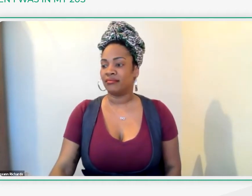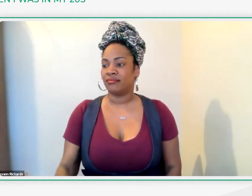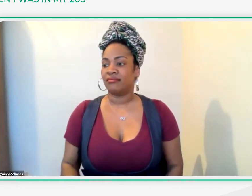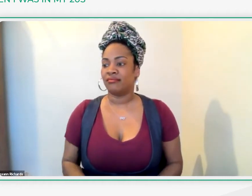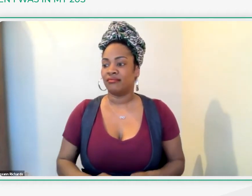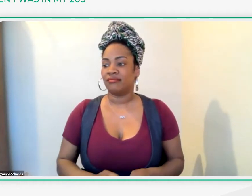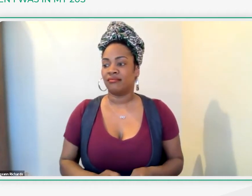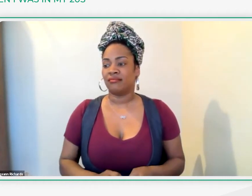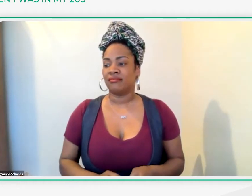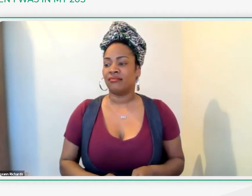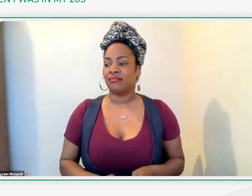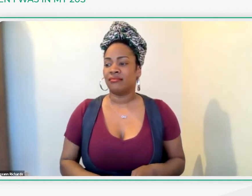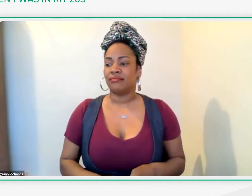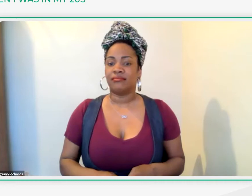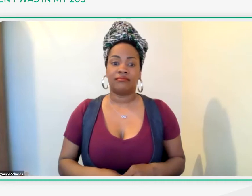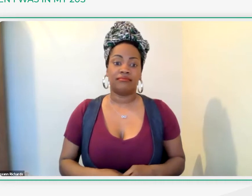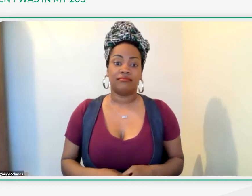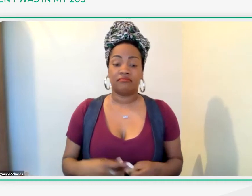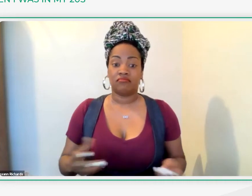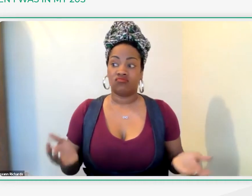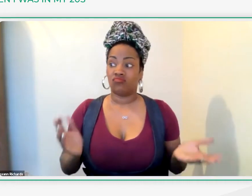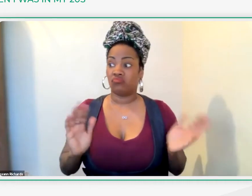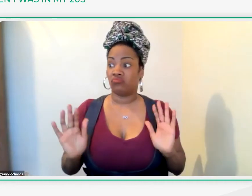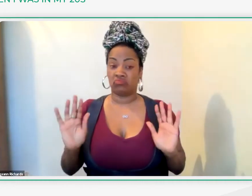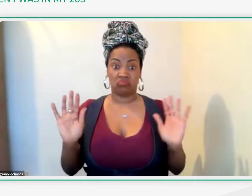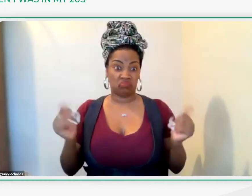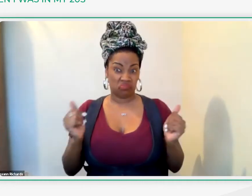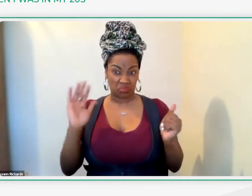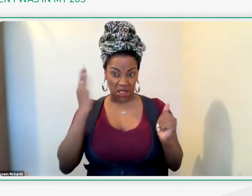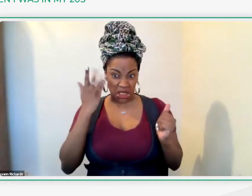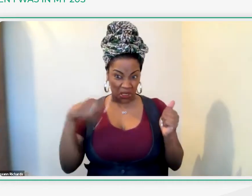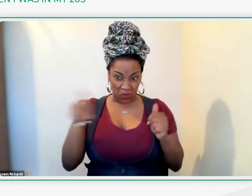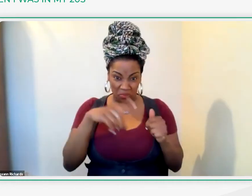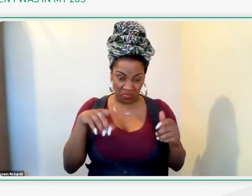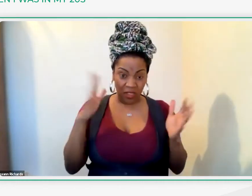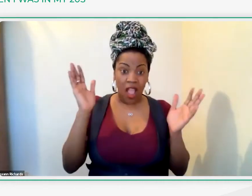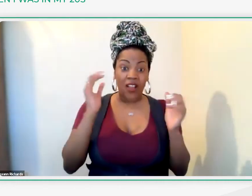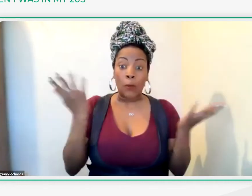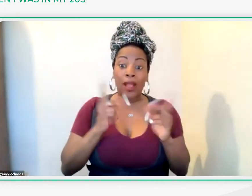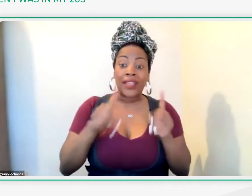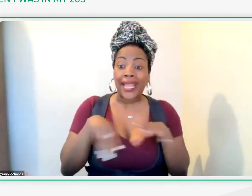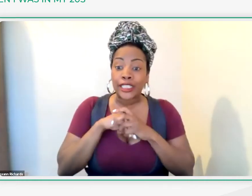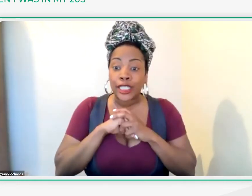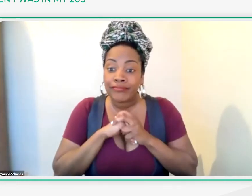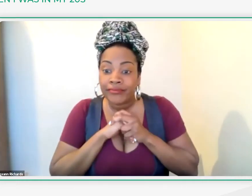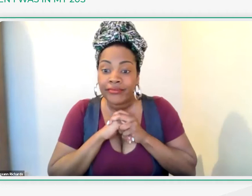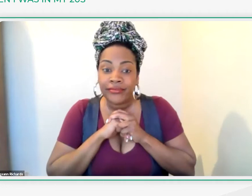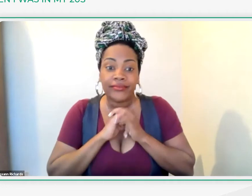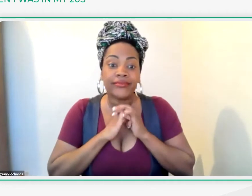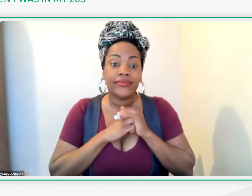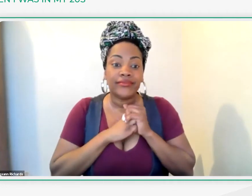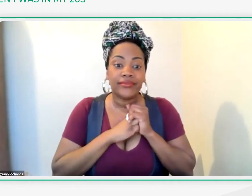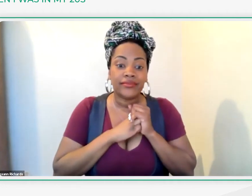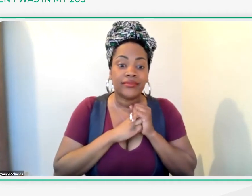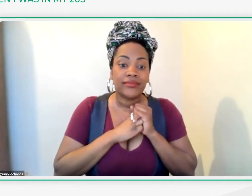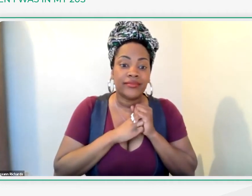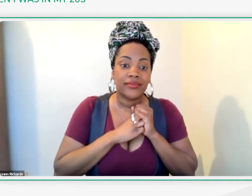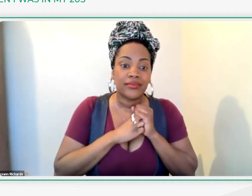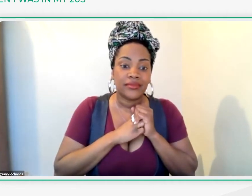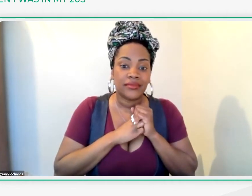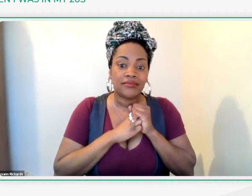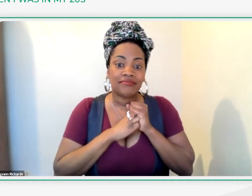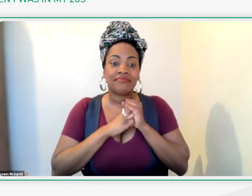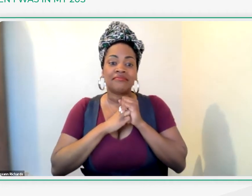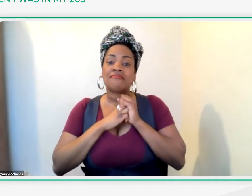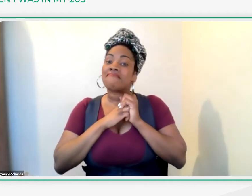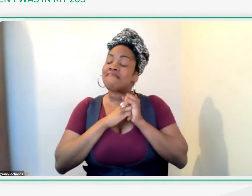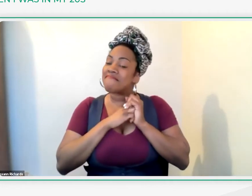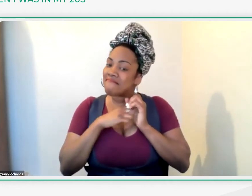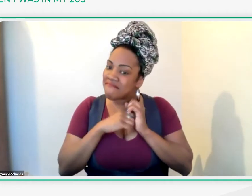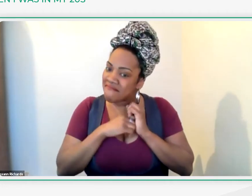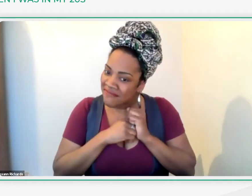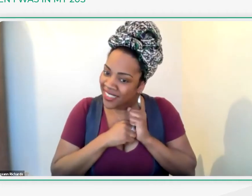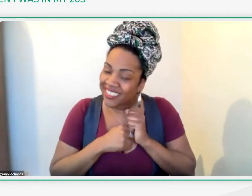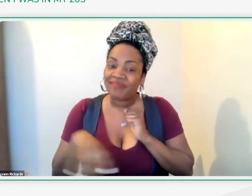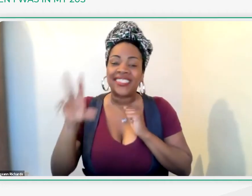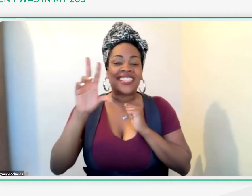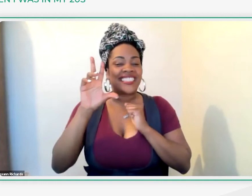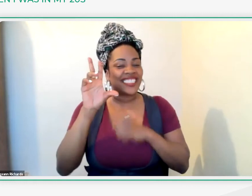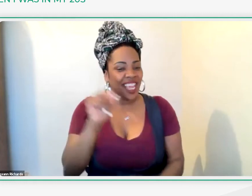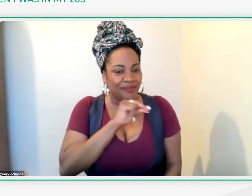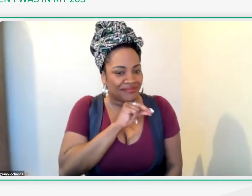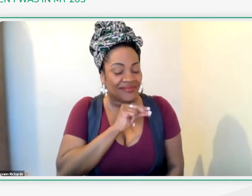Okay, what's the answer?